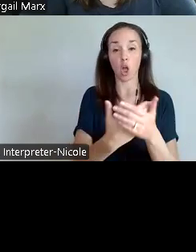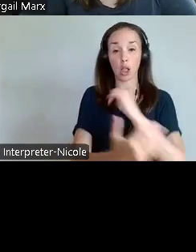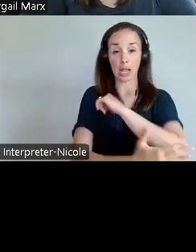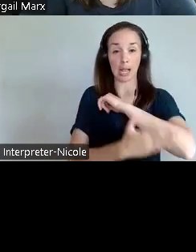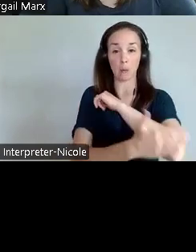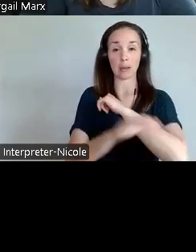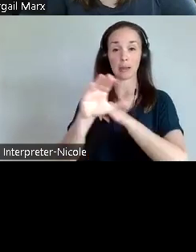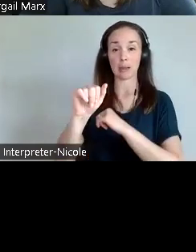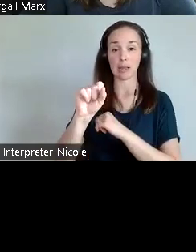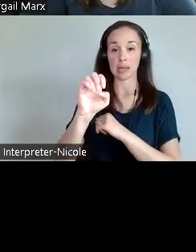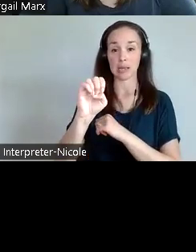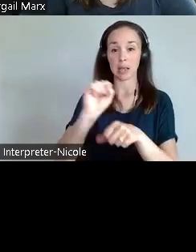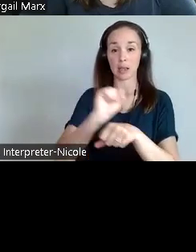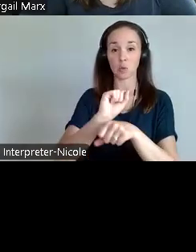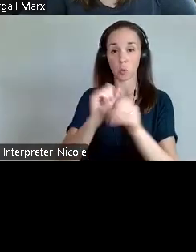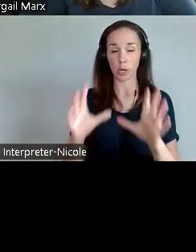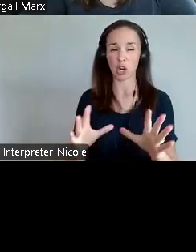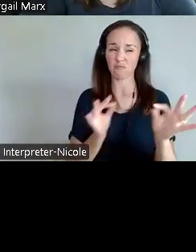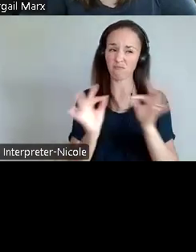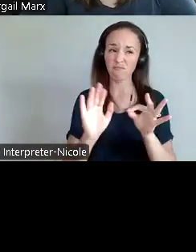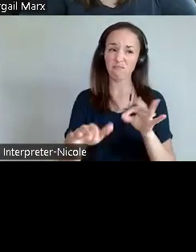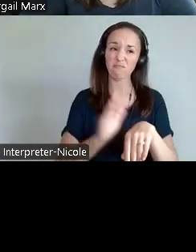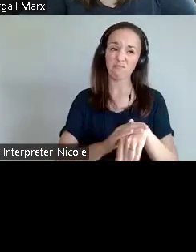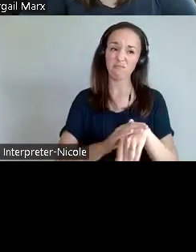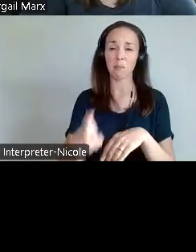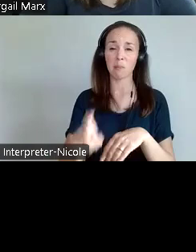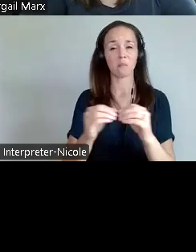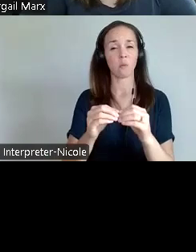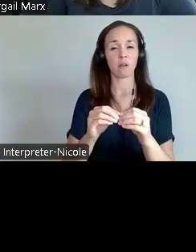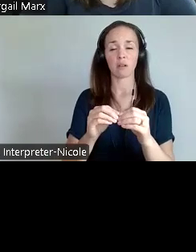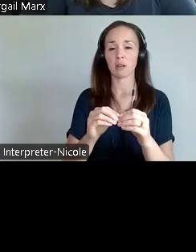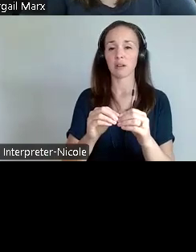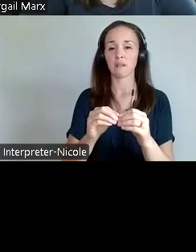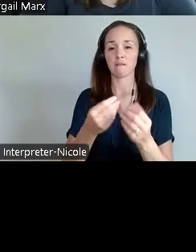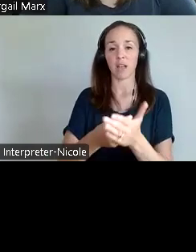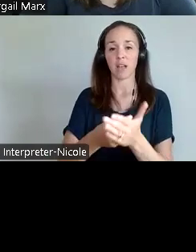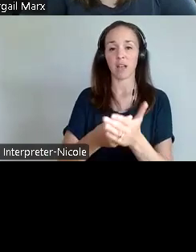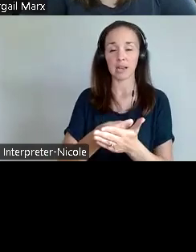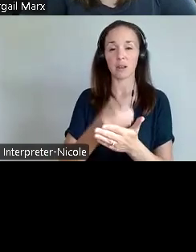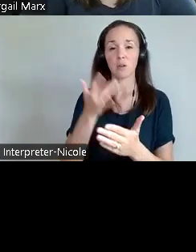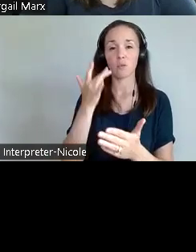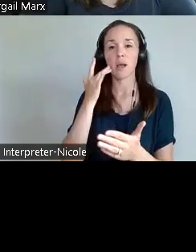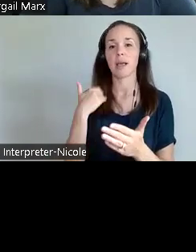them about AAC funding because we were getting a huge number of requests from county case managers